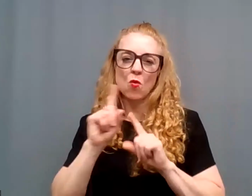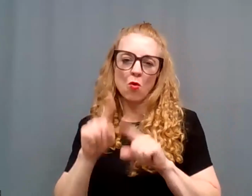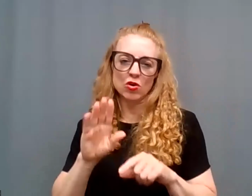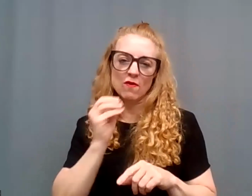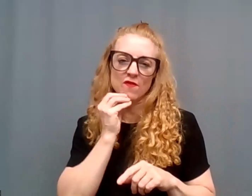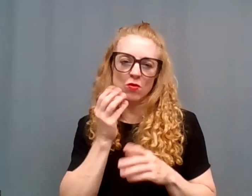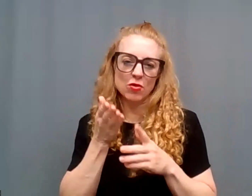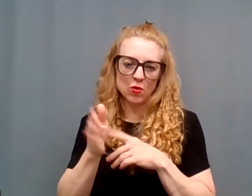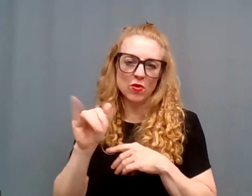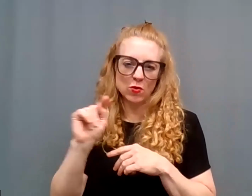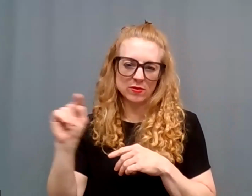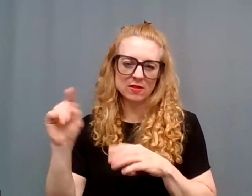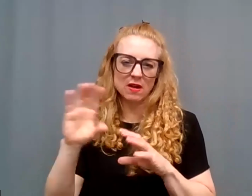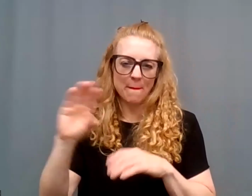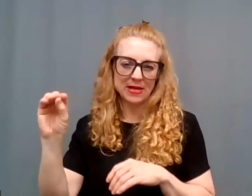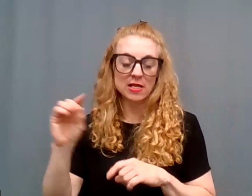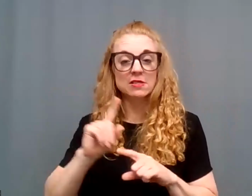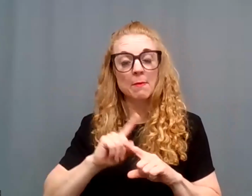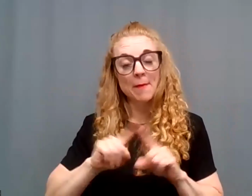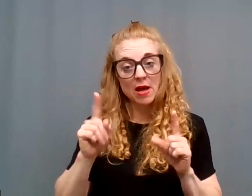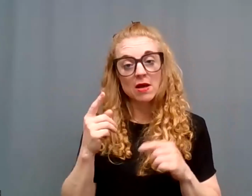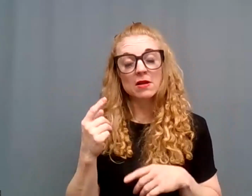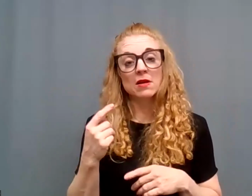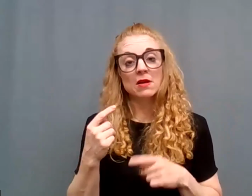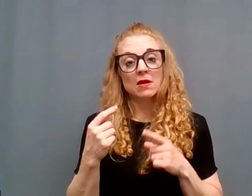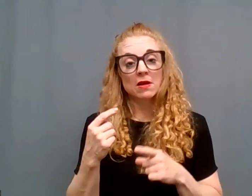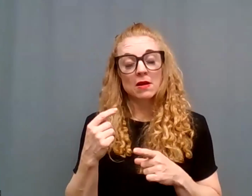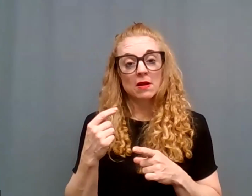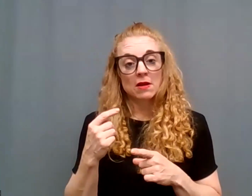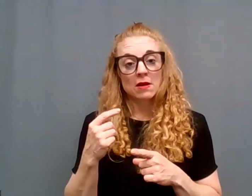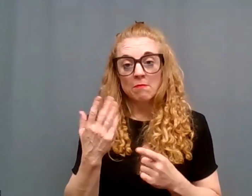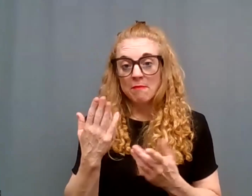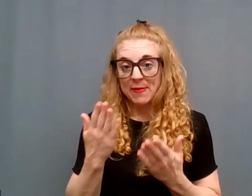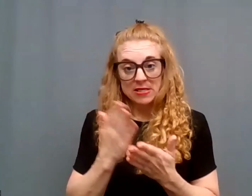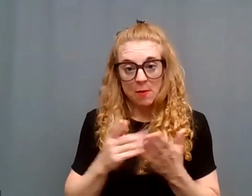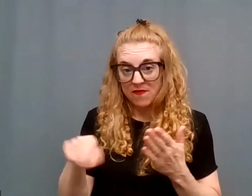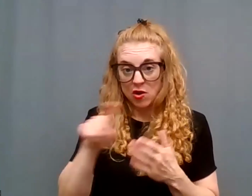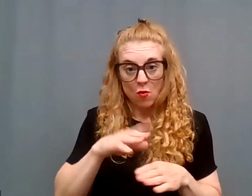these organizations but somebody on the call who's got probably more experience with that than I have